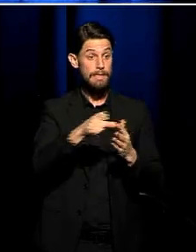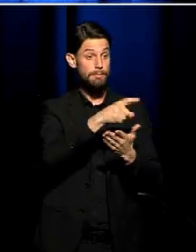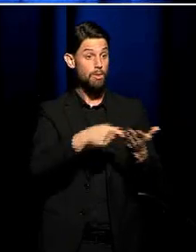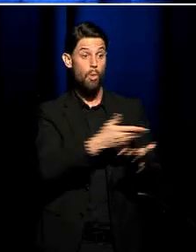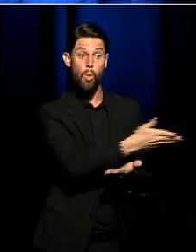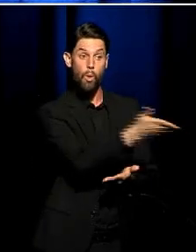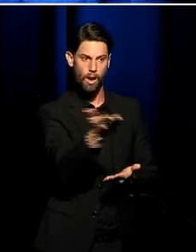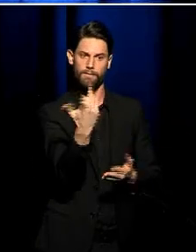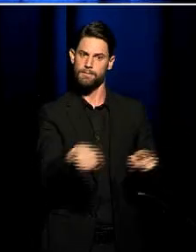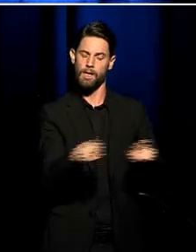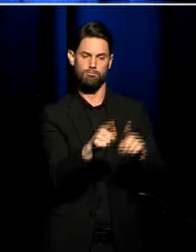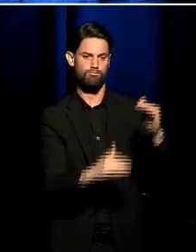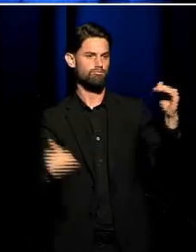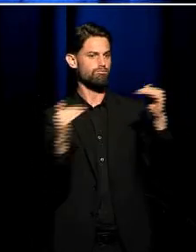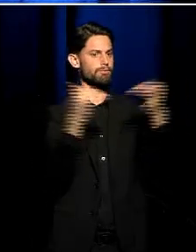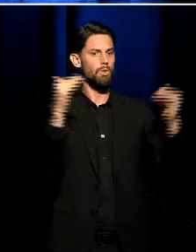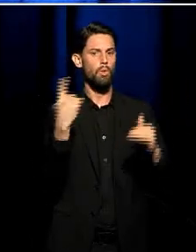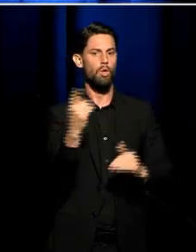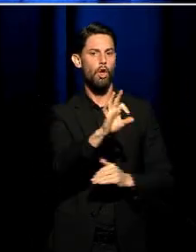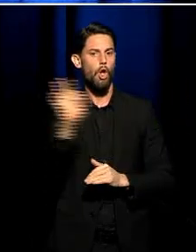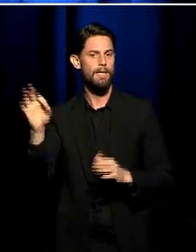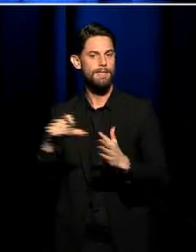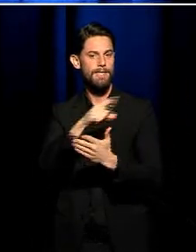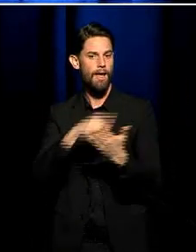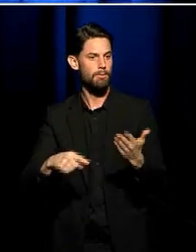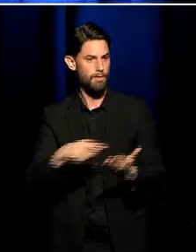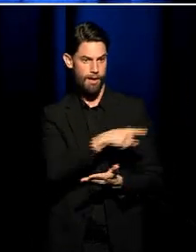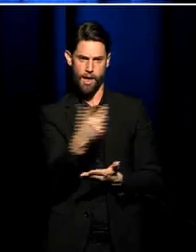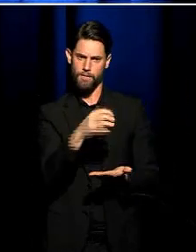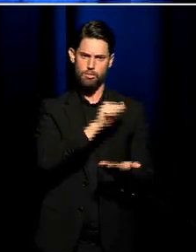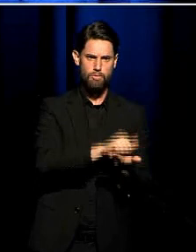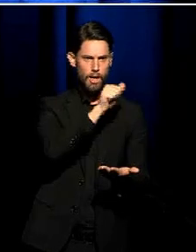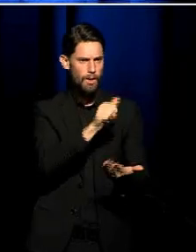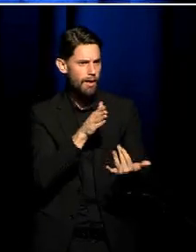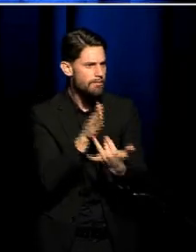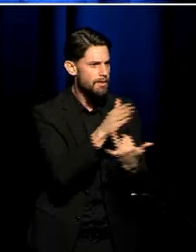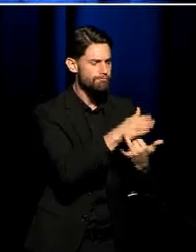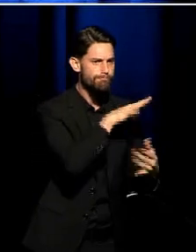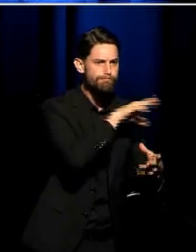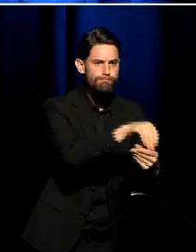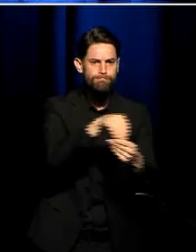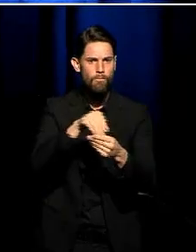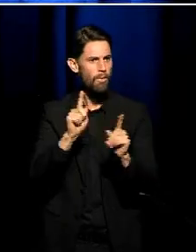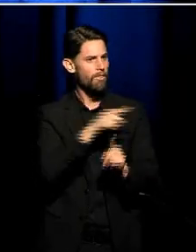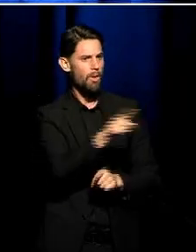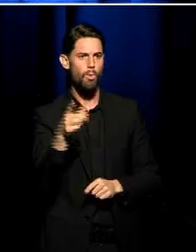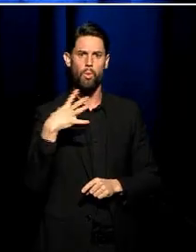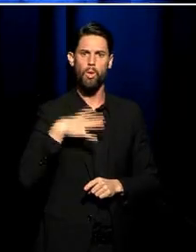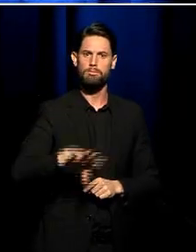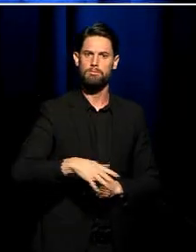the right to the full and equal enjoyment of all human rights and fundamental freedoms, including respect for their inherent dignity and